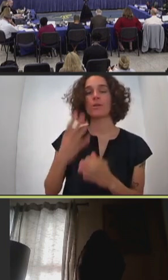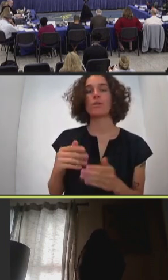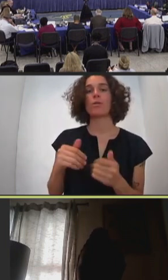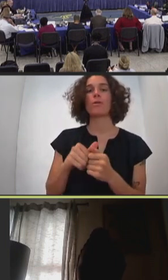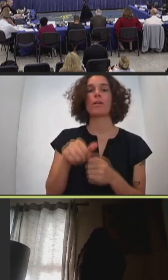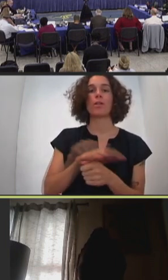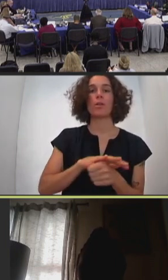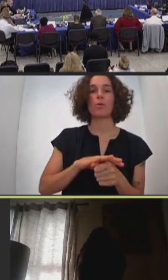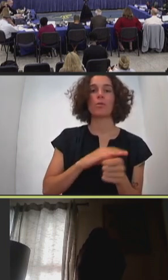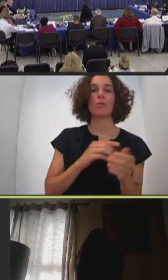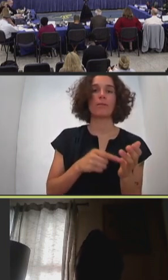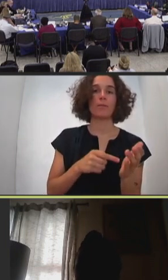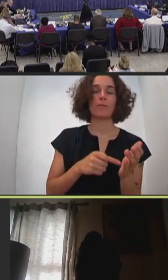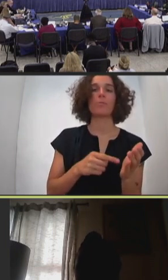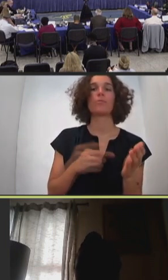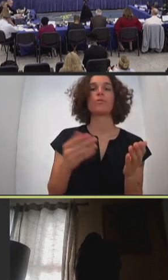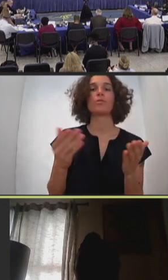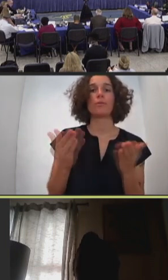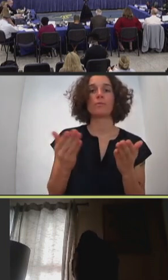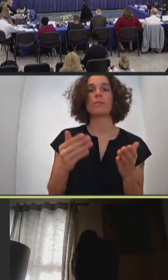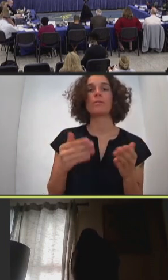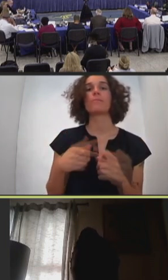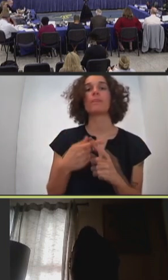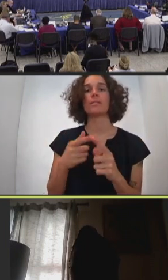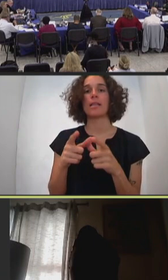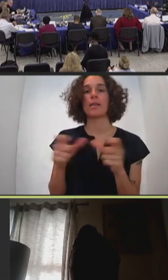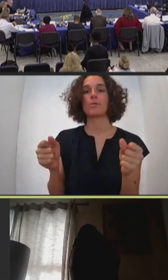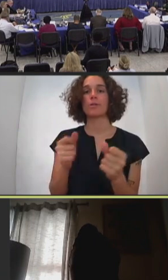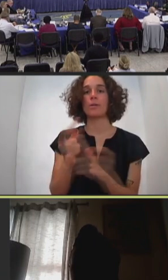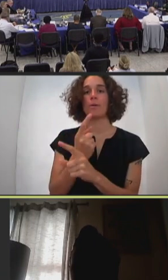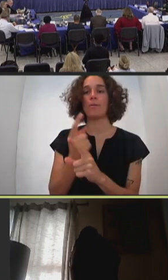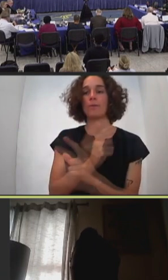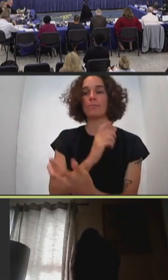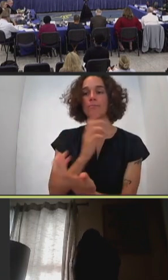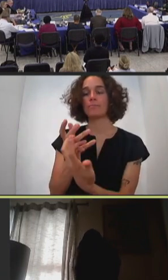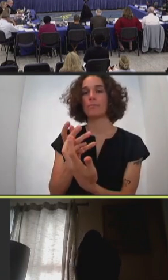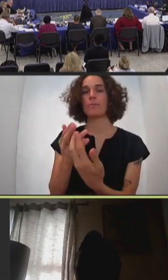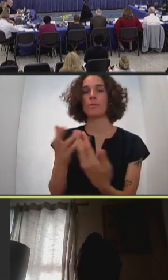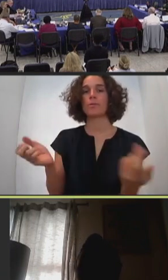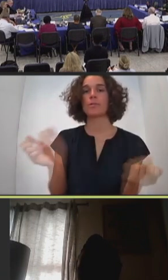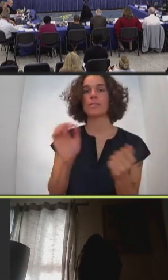as linguistically appropriate resources in their destination communities. And we host